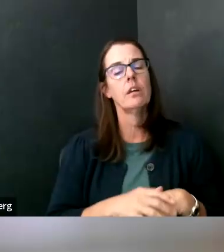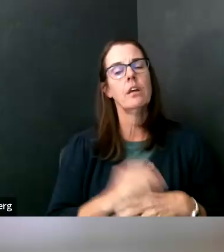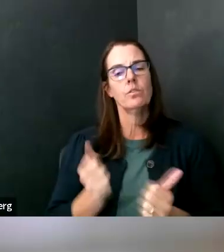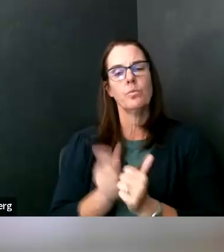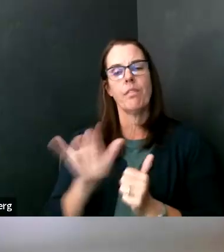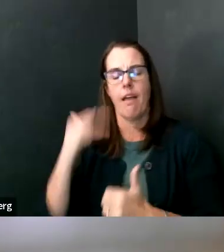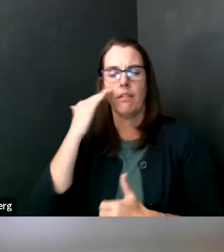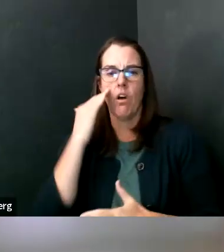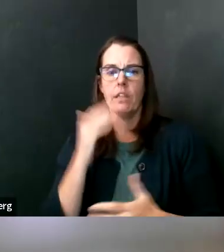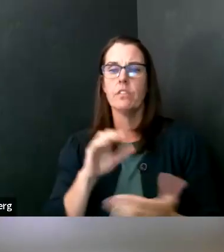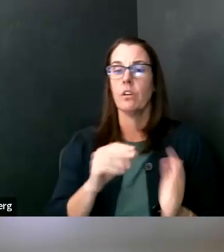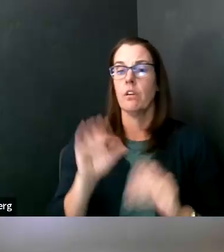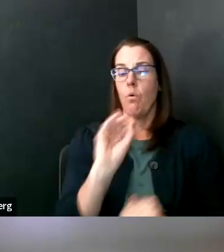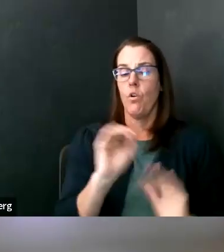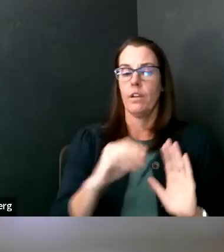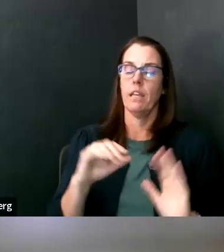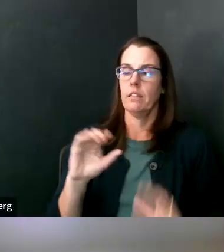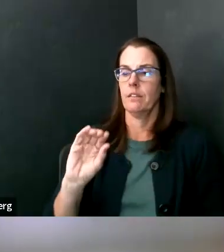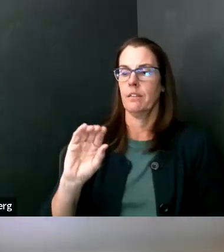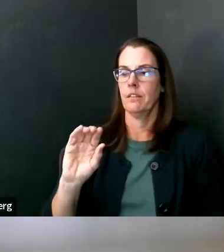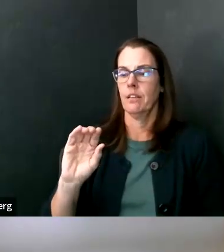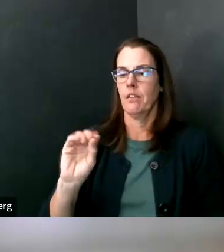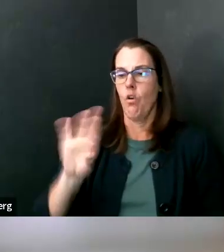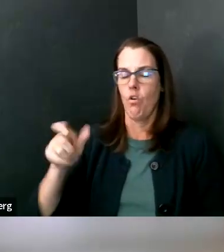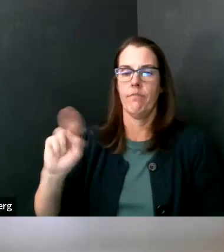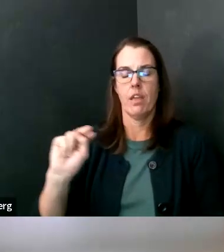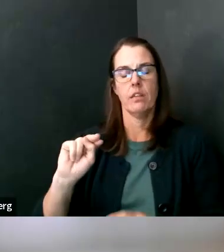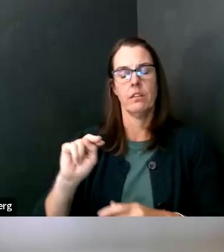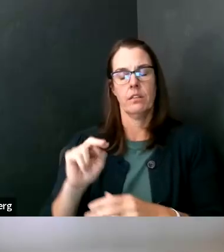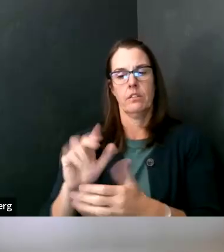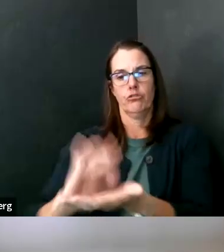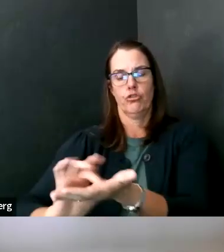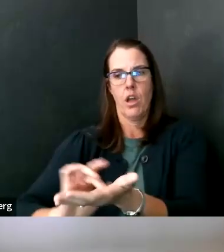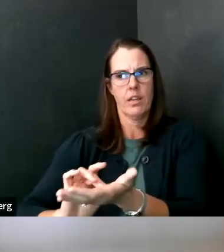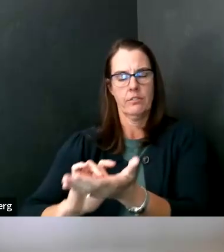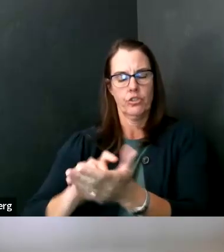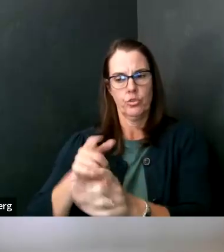place an orphan designated product outside the affordability review process is best understood as